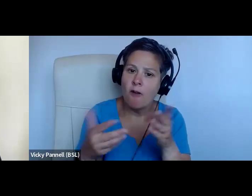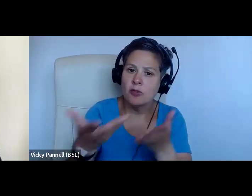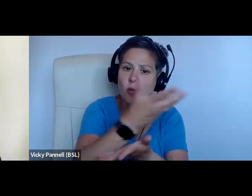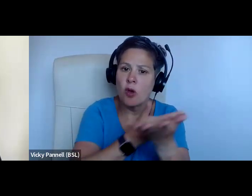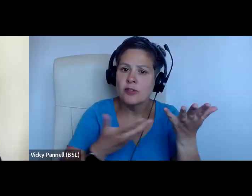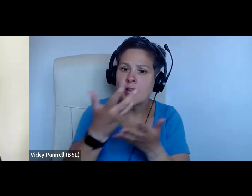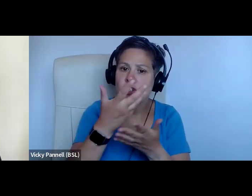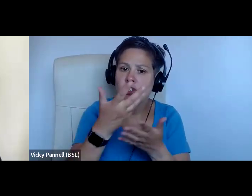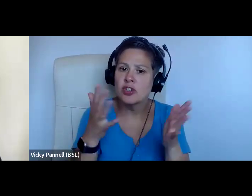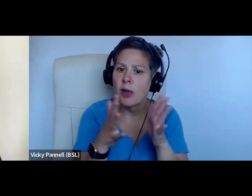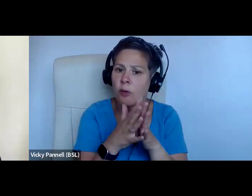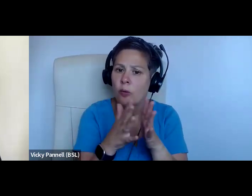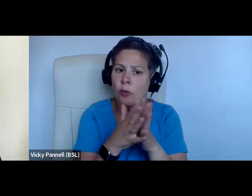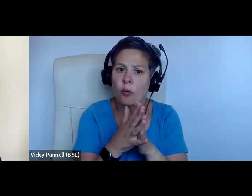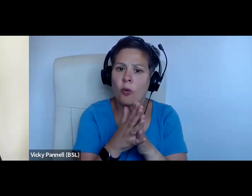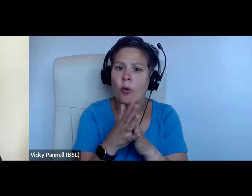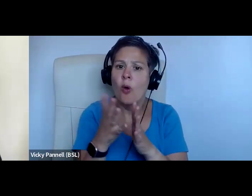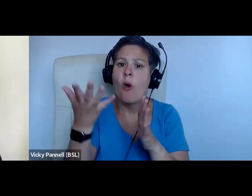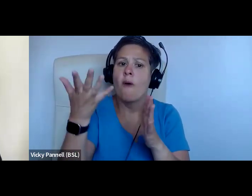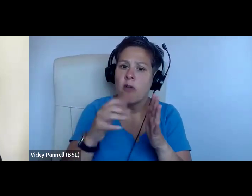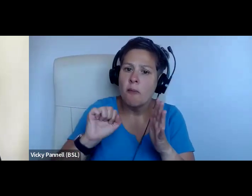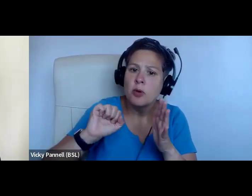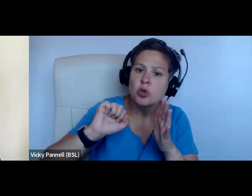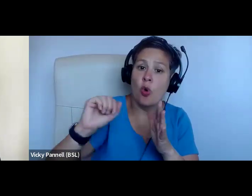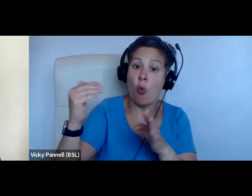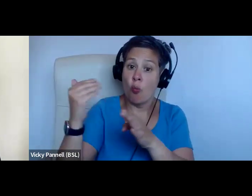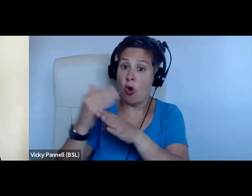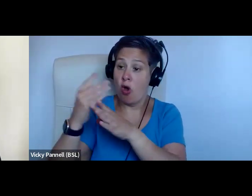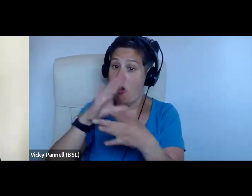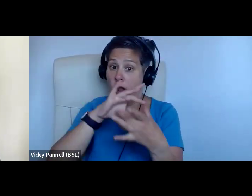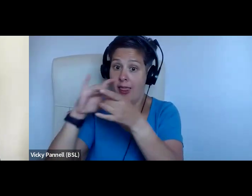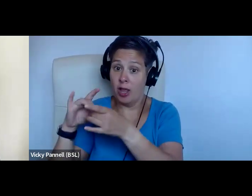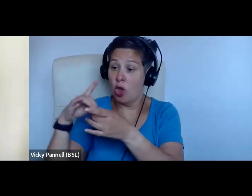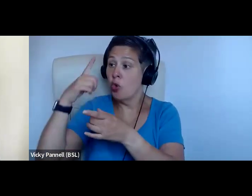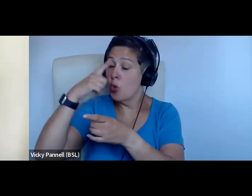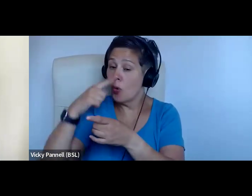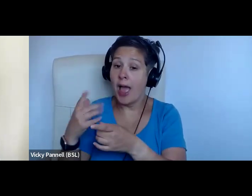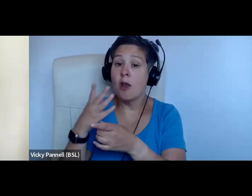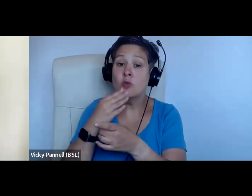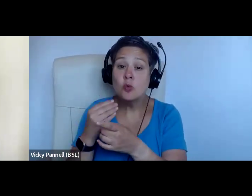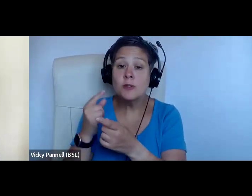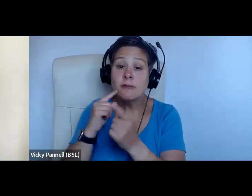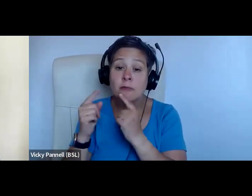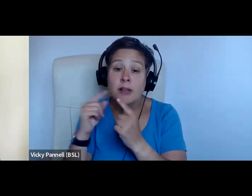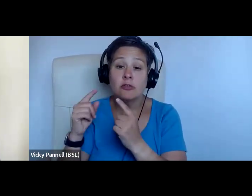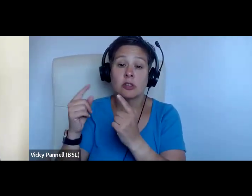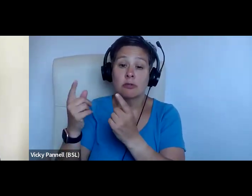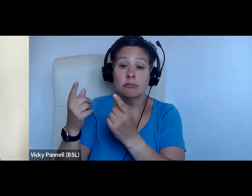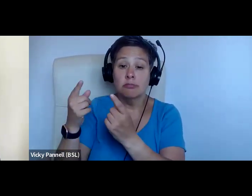can't, and so it's really helpful to be able to distinguish your contribution. Obviously, there's gonna be loads of